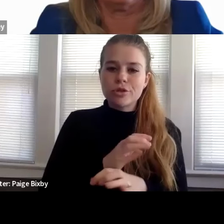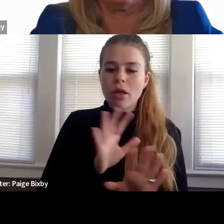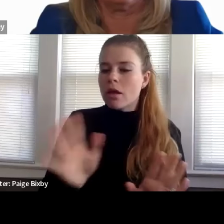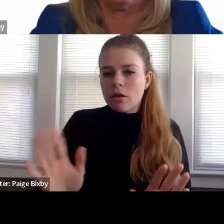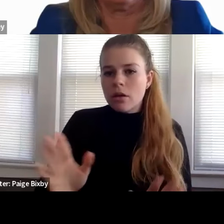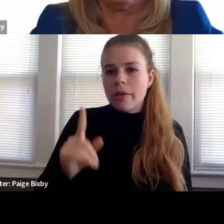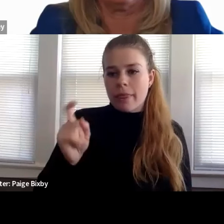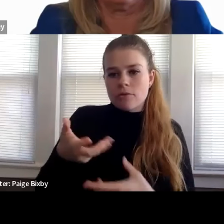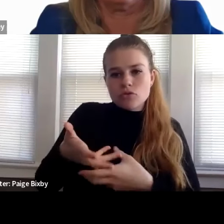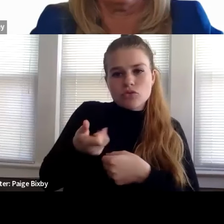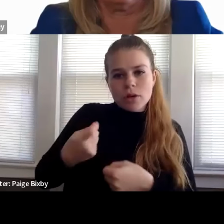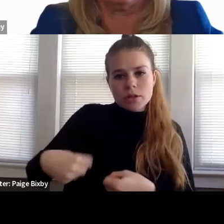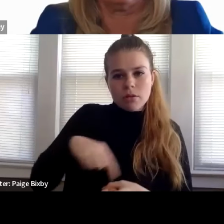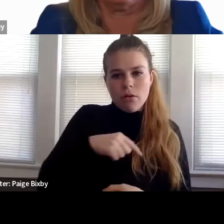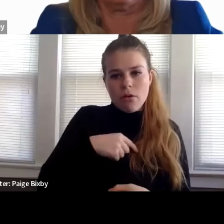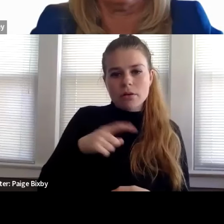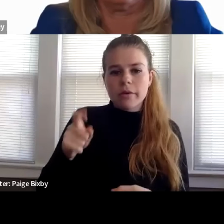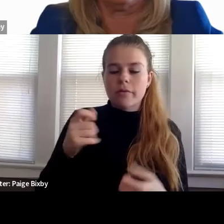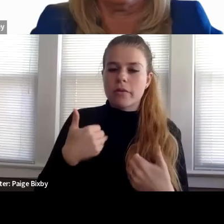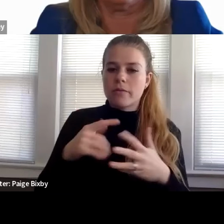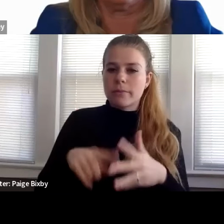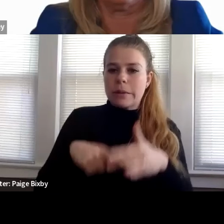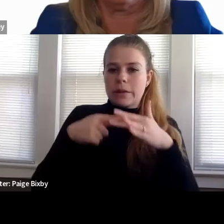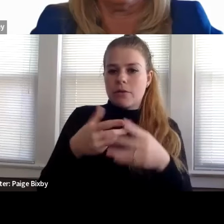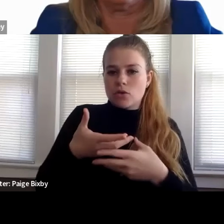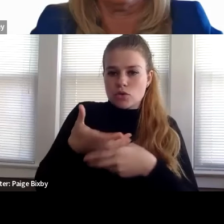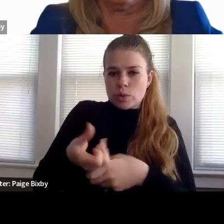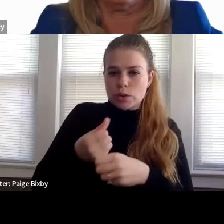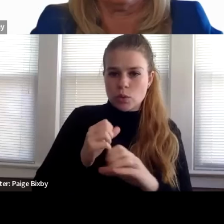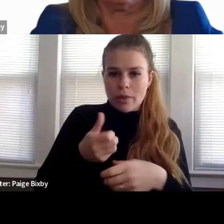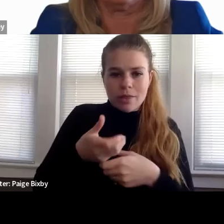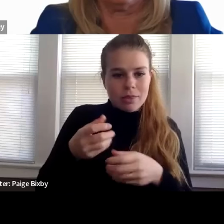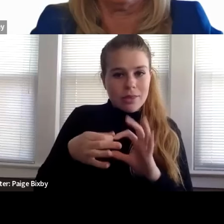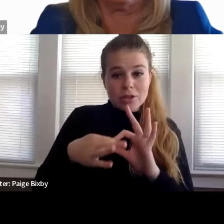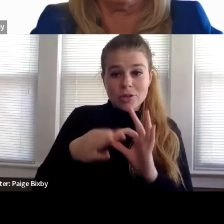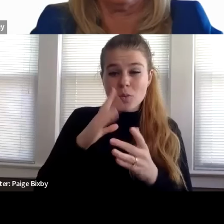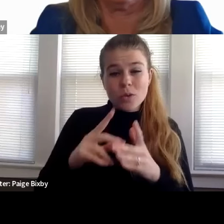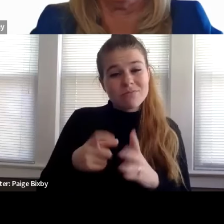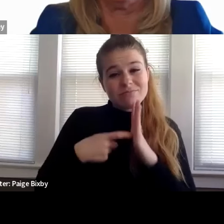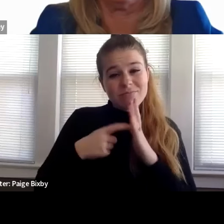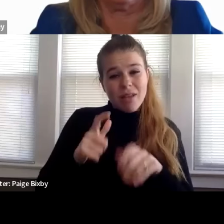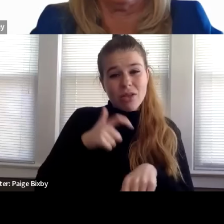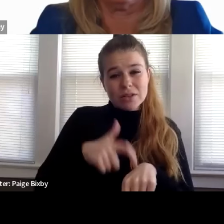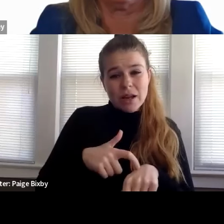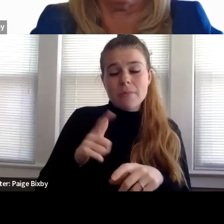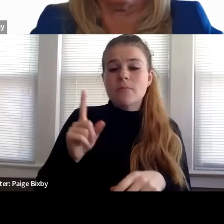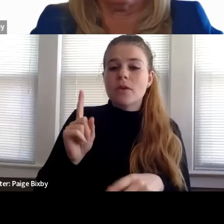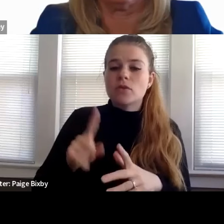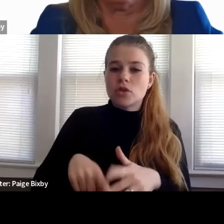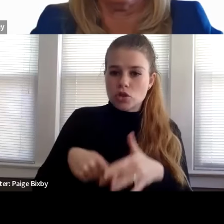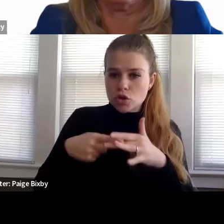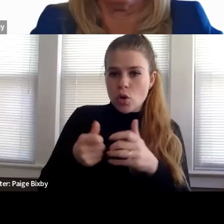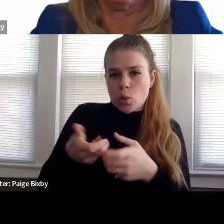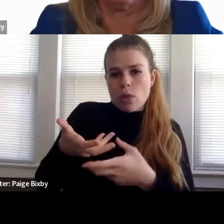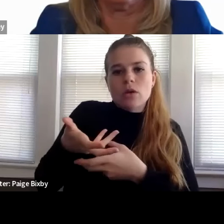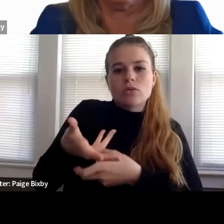They gotta have the beginning of a trusting relationship. It's gonna take a long time. Start with trusting us. And that means expose them to a lot of different people,